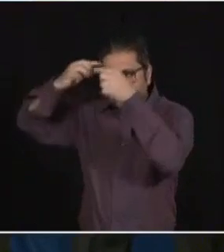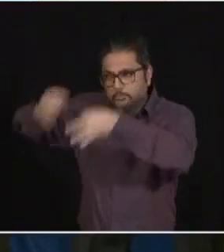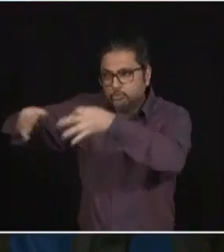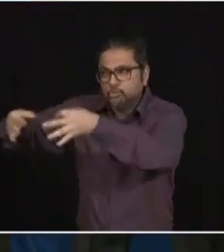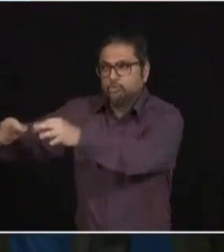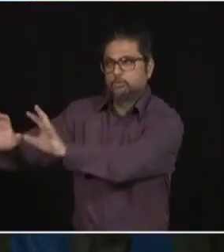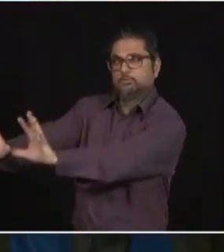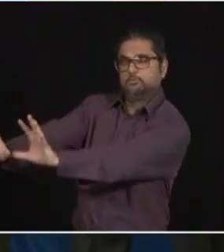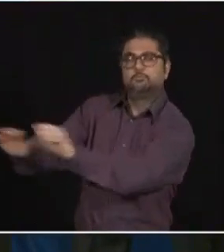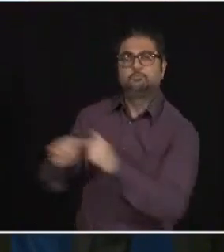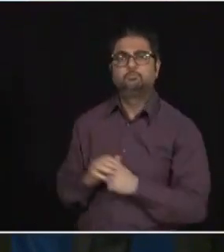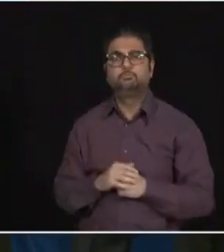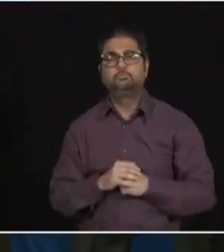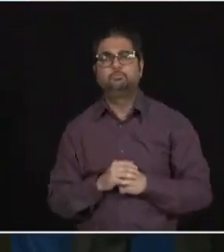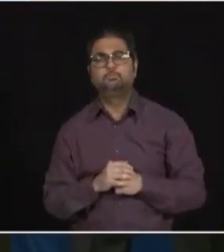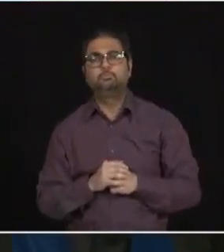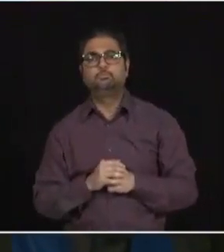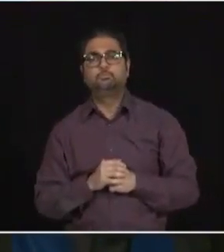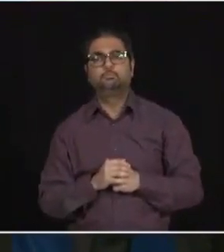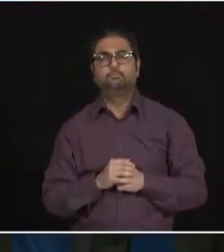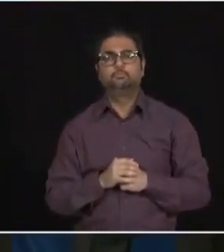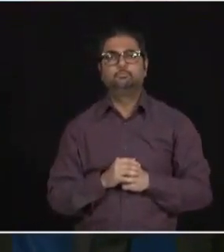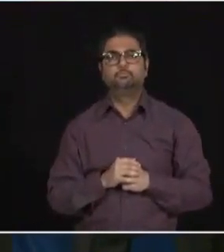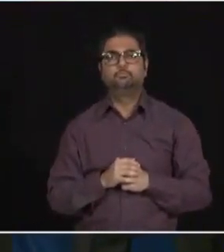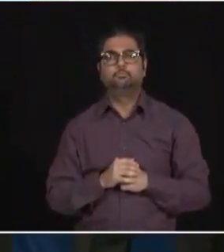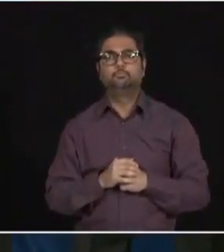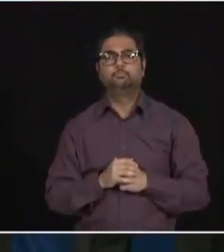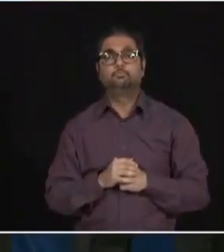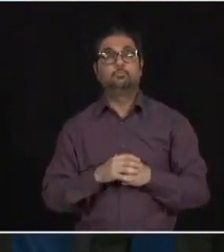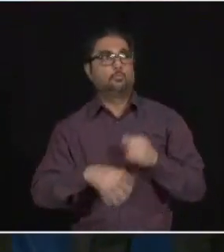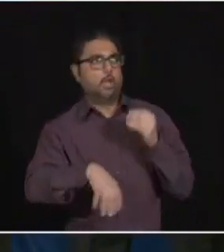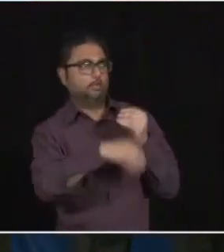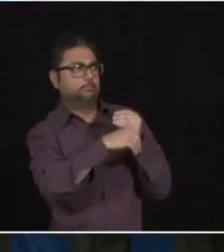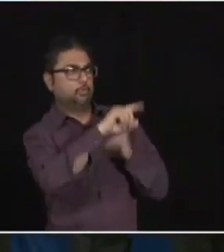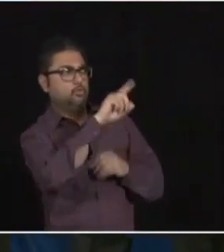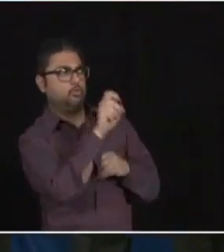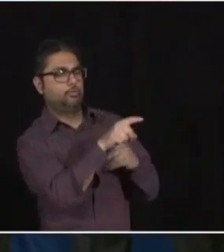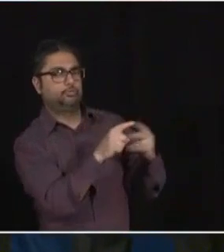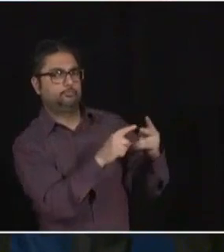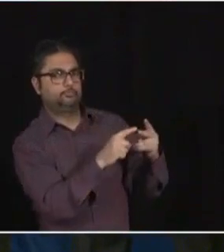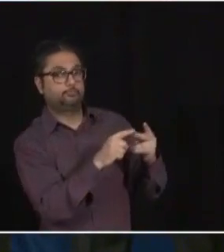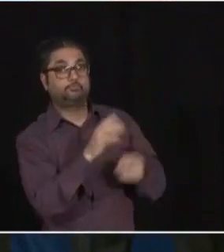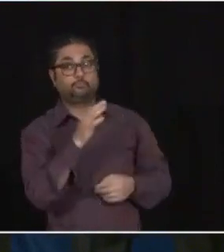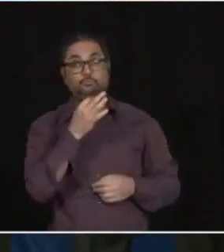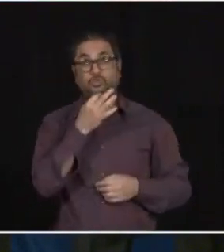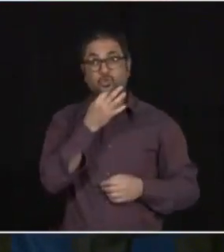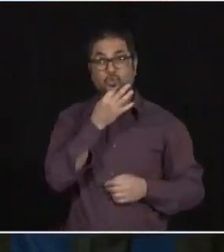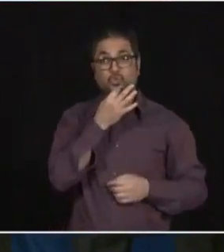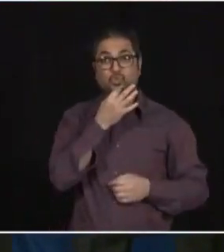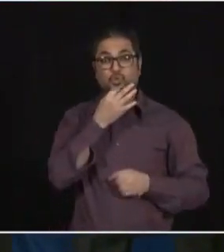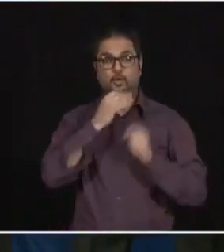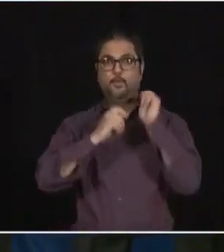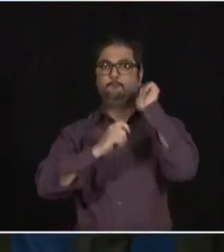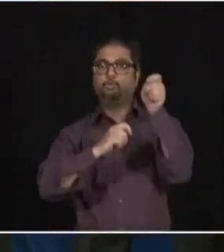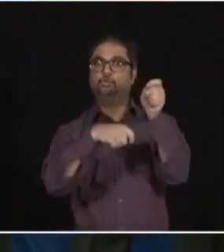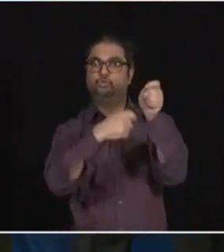Thank you. There's also concerns with restrictions in terms of fishing season and the spring bear hunt.